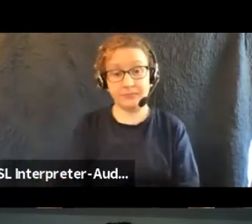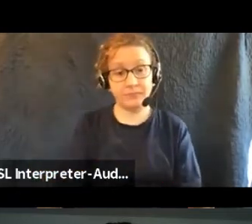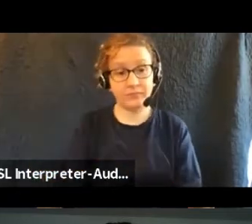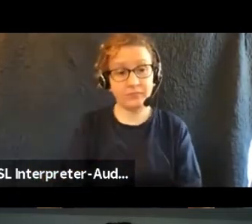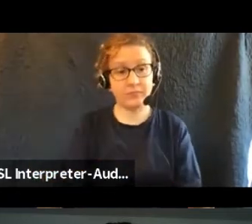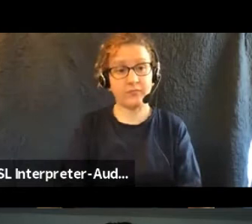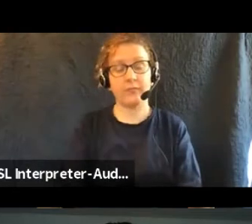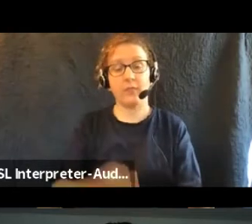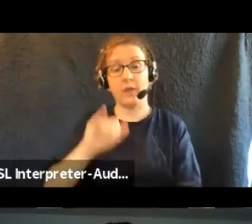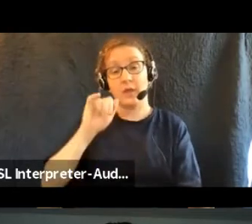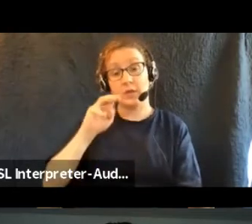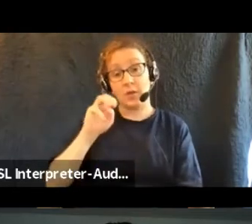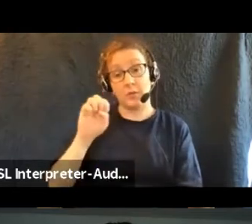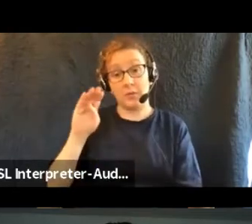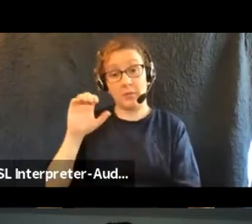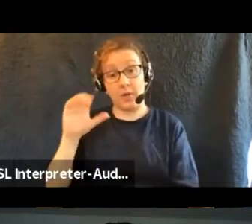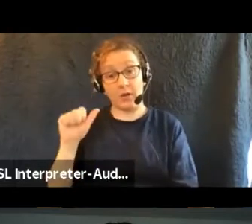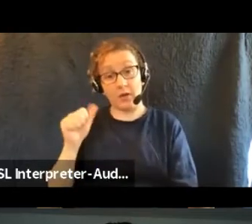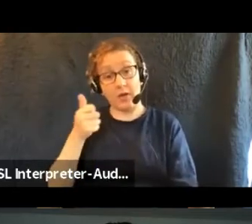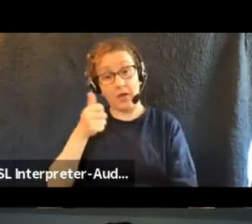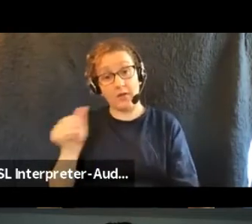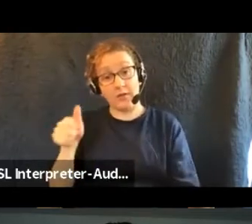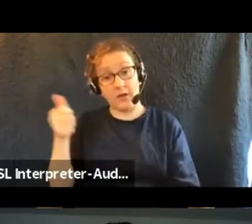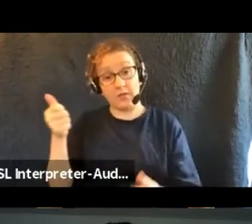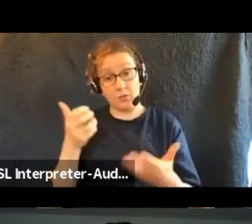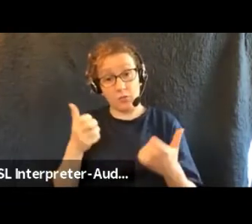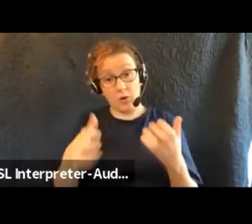Jamie and Becca, is there anything else you want to add?